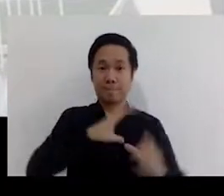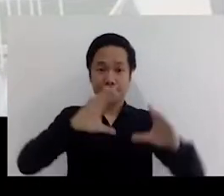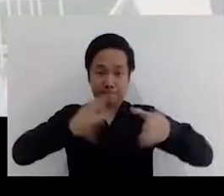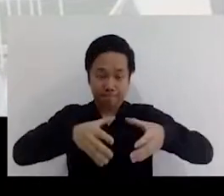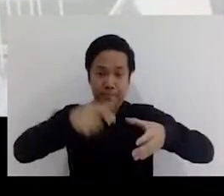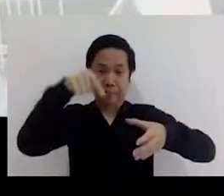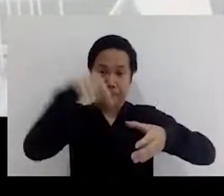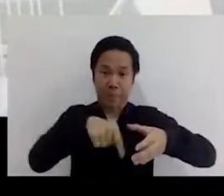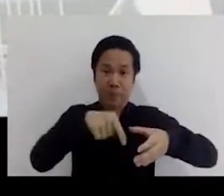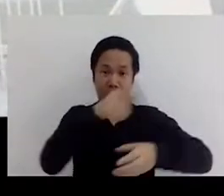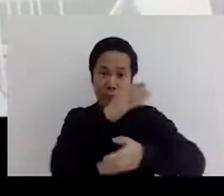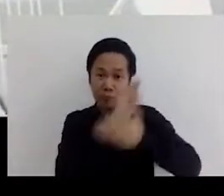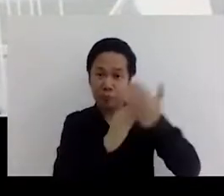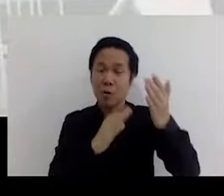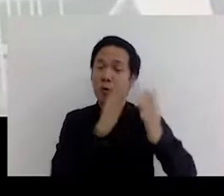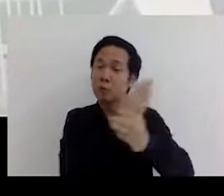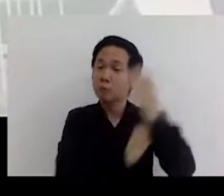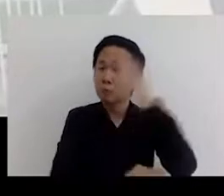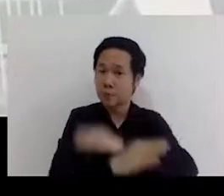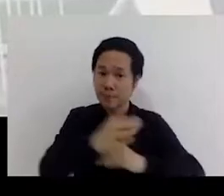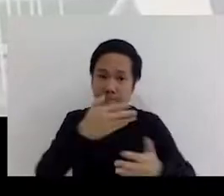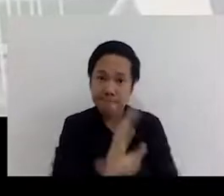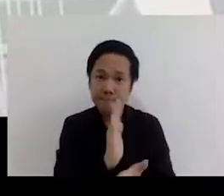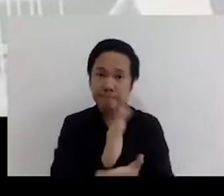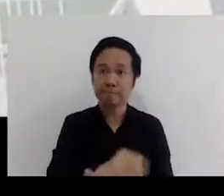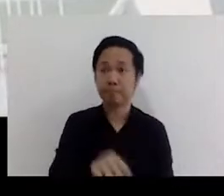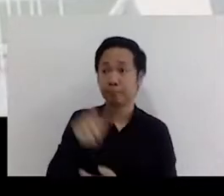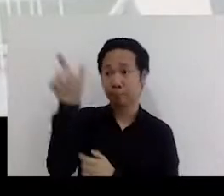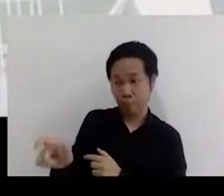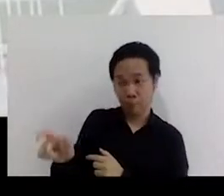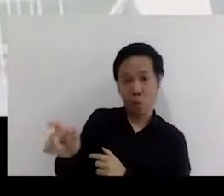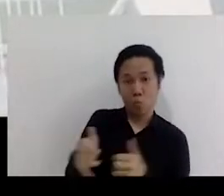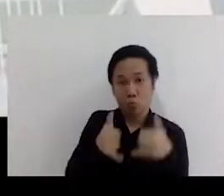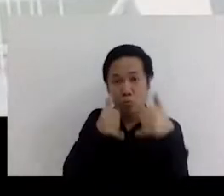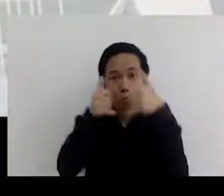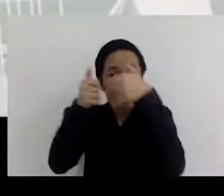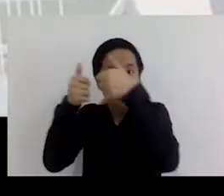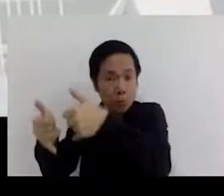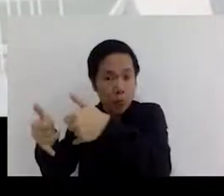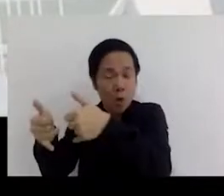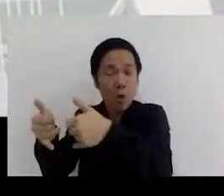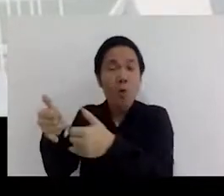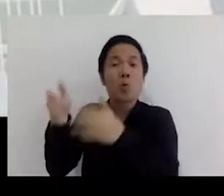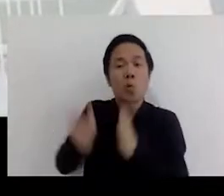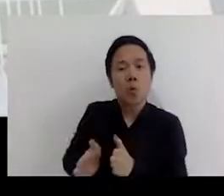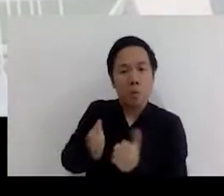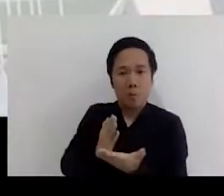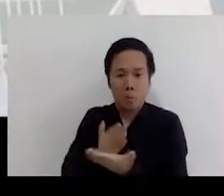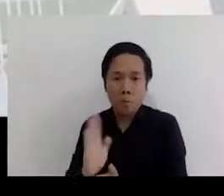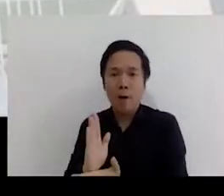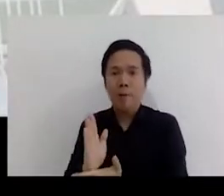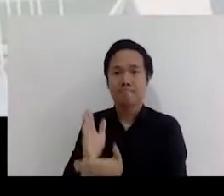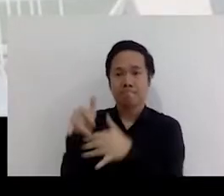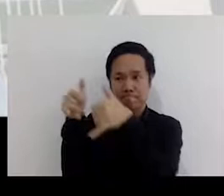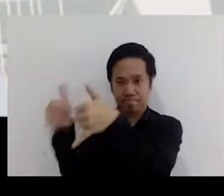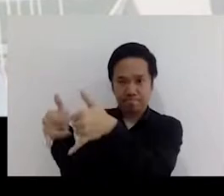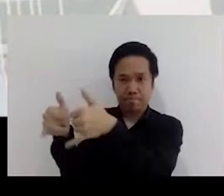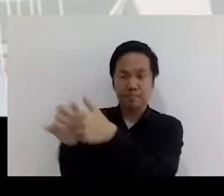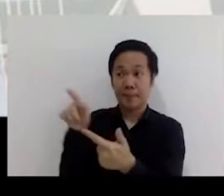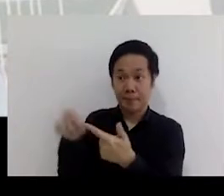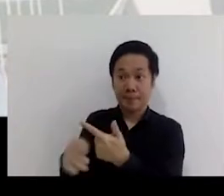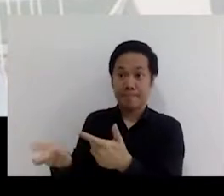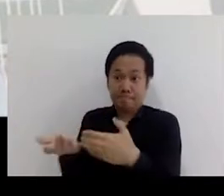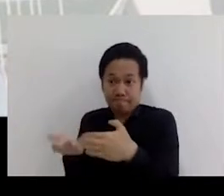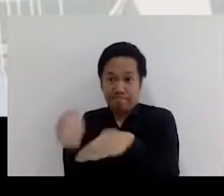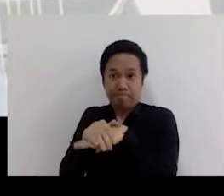She's a recipient of the National Prize of Human Rights. She also served as an expert